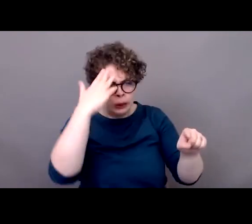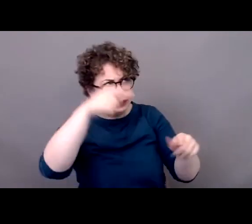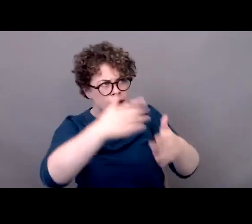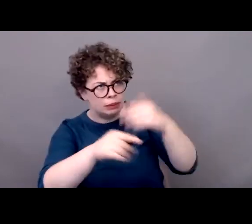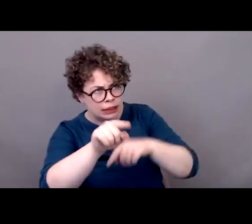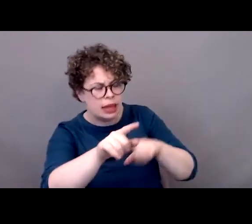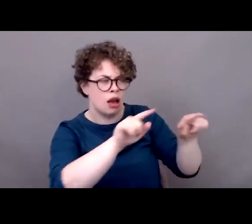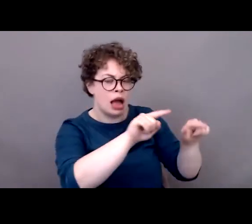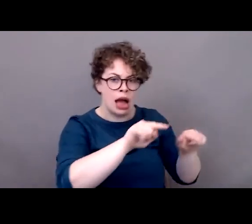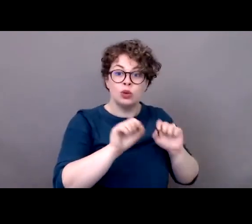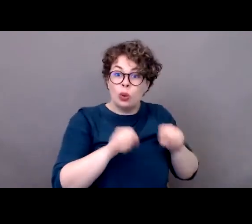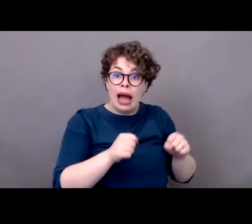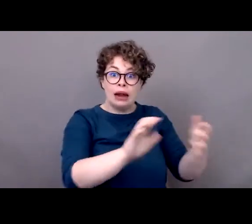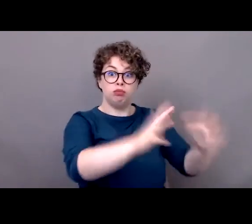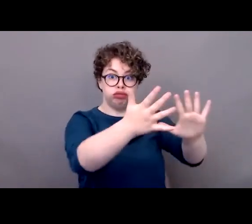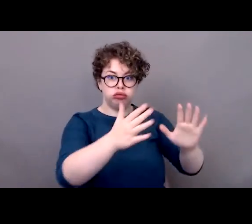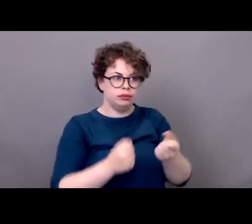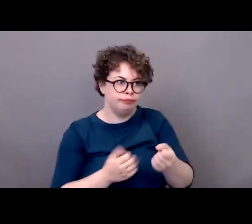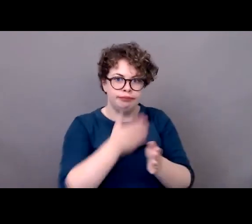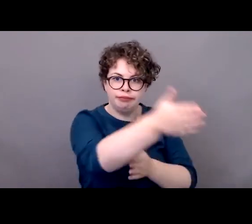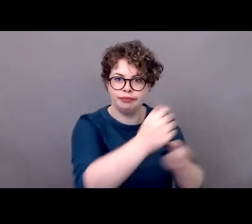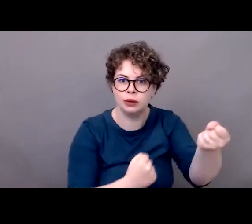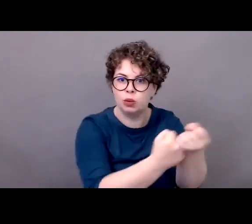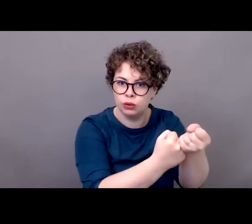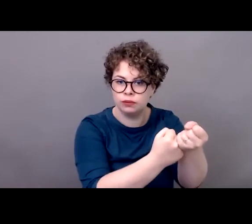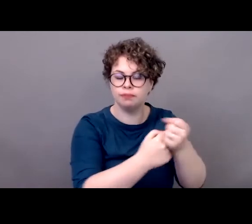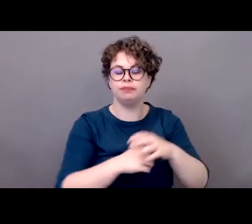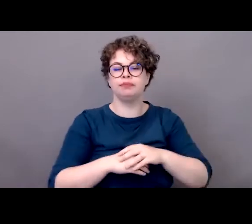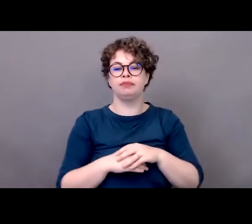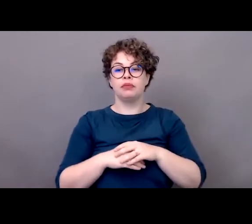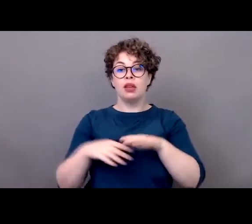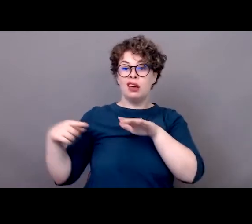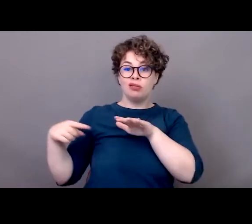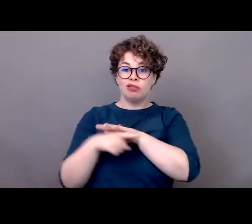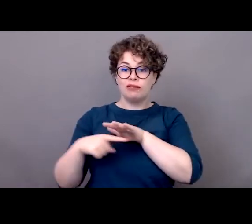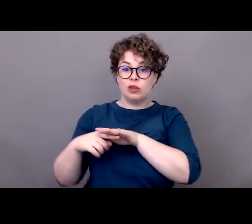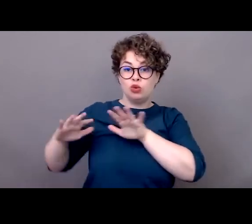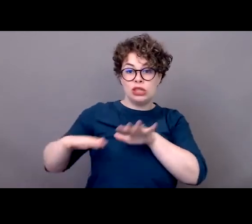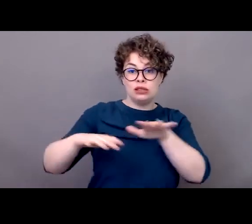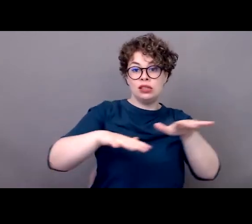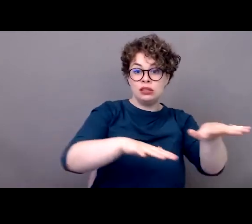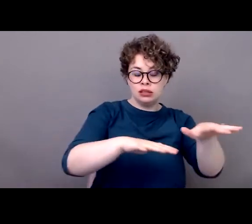such as displacement of refugees, emergency data is usually collected at the individual level